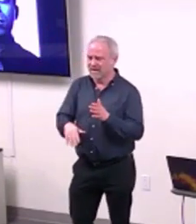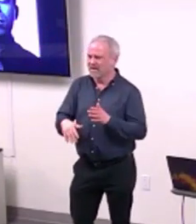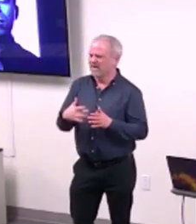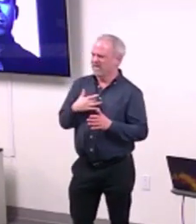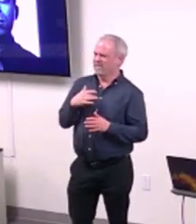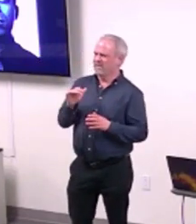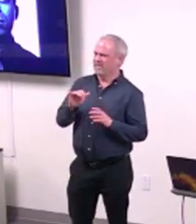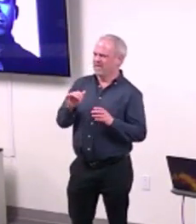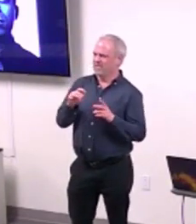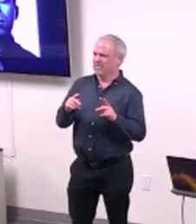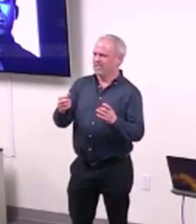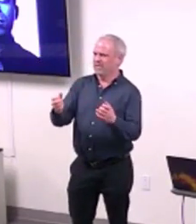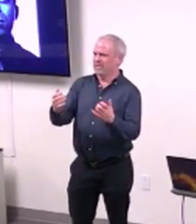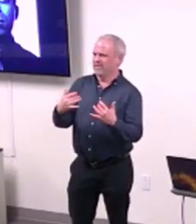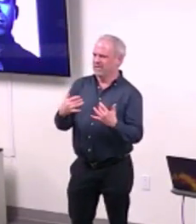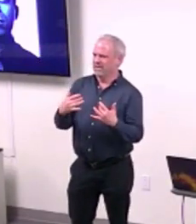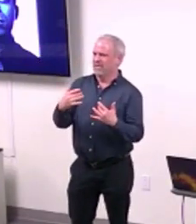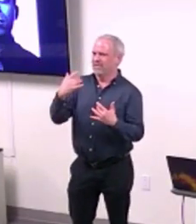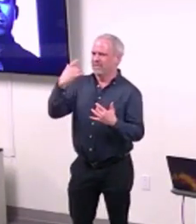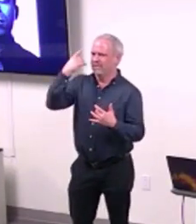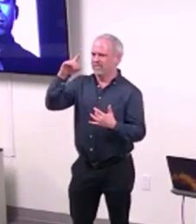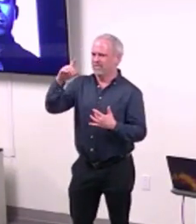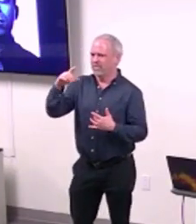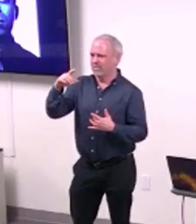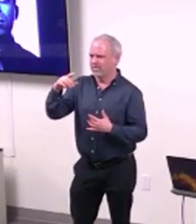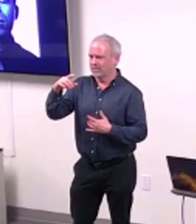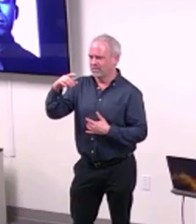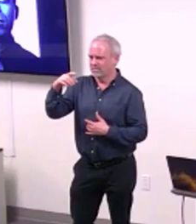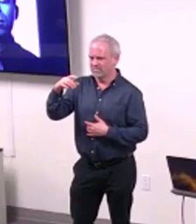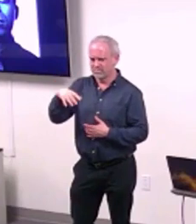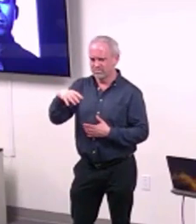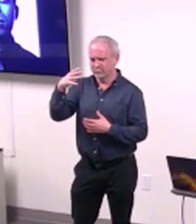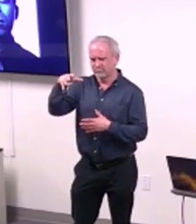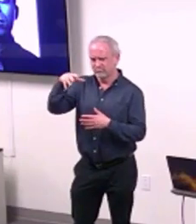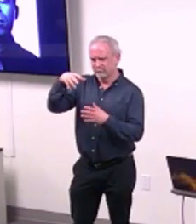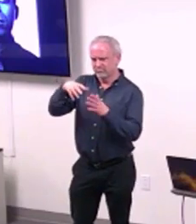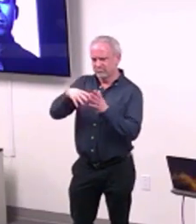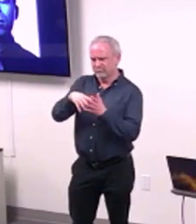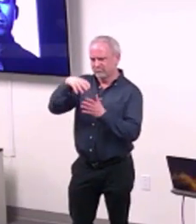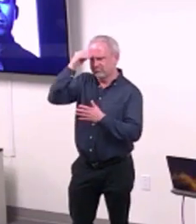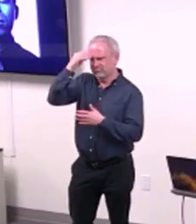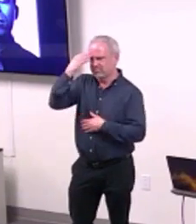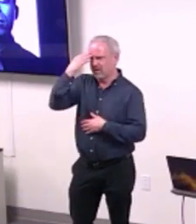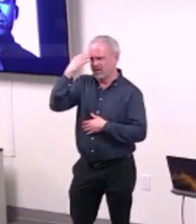for the sake of rote knowledge. It feels as though everything I share is bouncing off